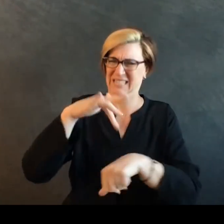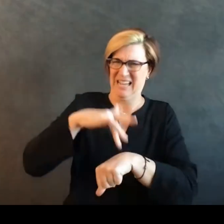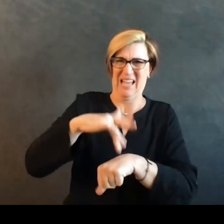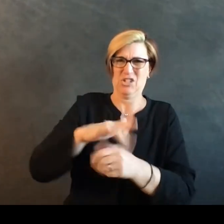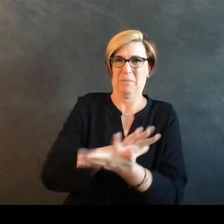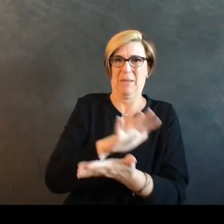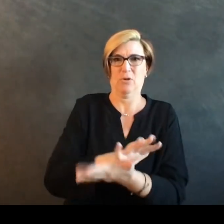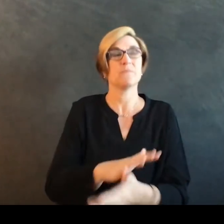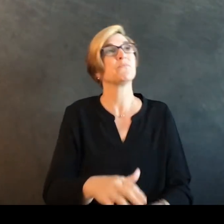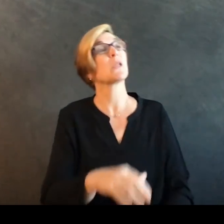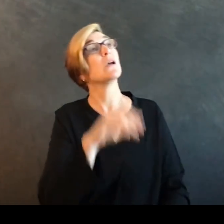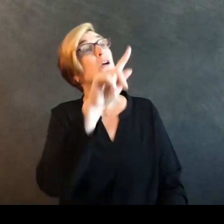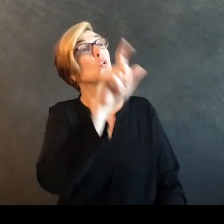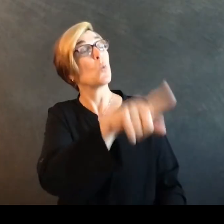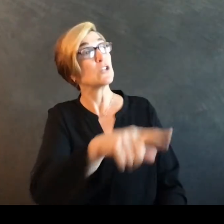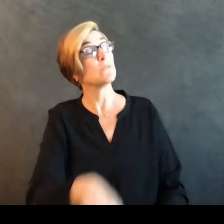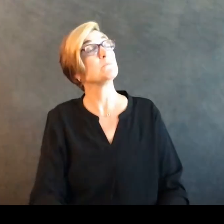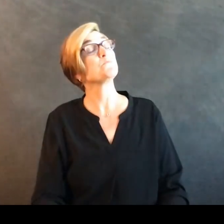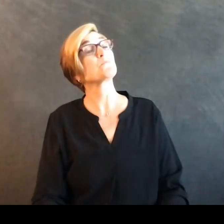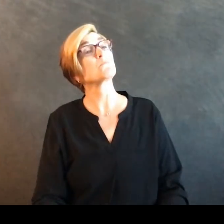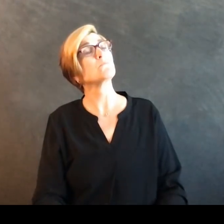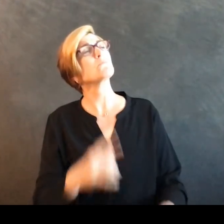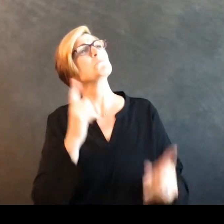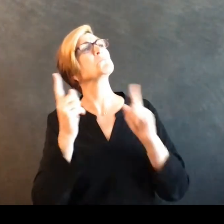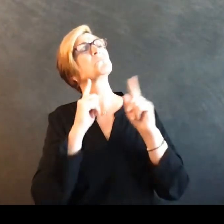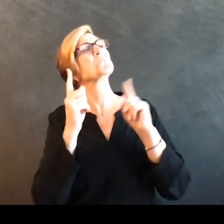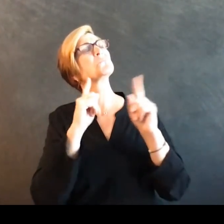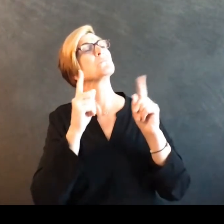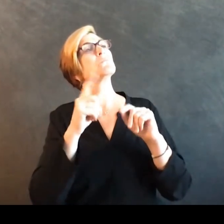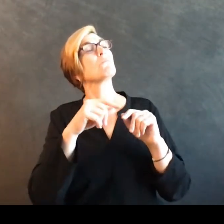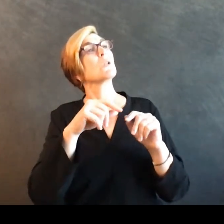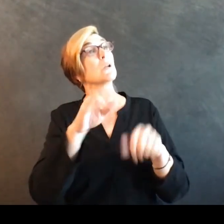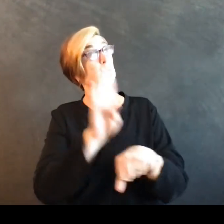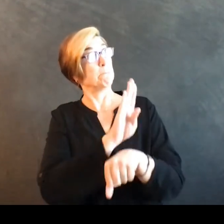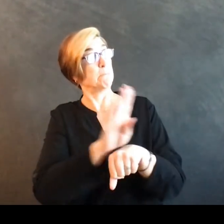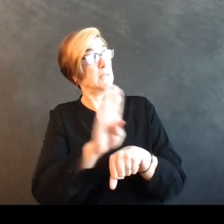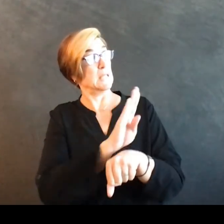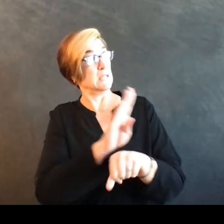there been some anecdotal reports that business people trying to get access to